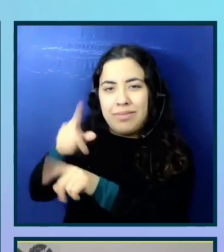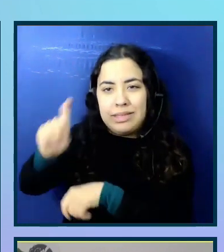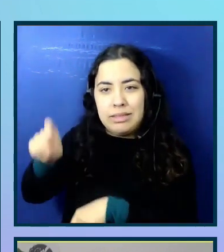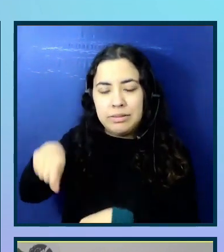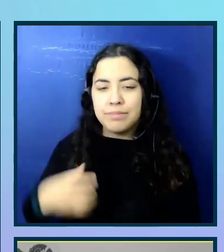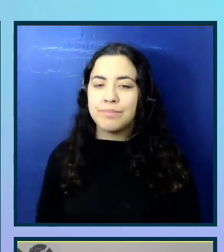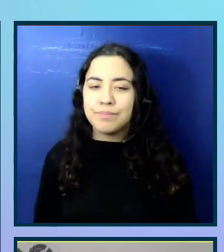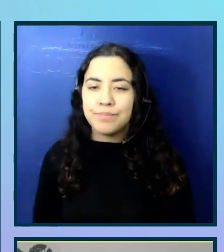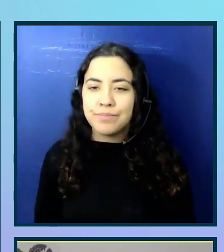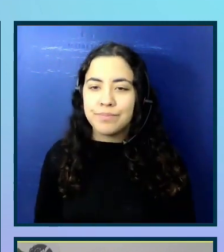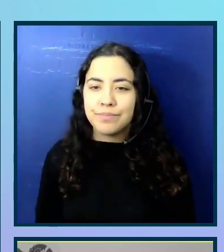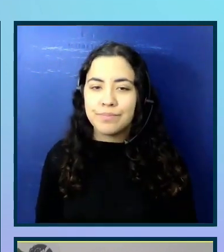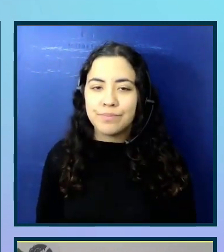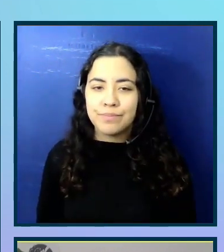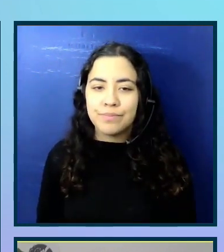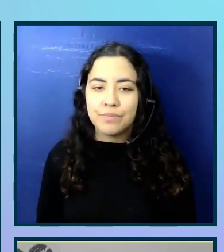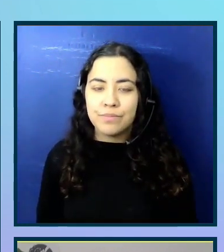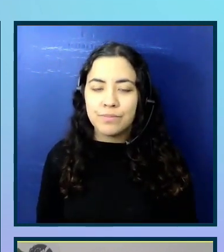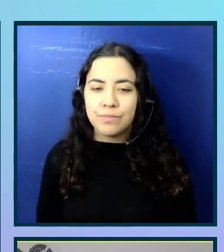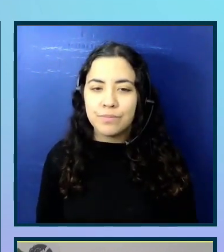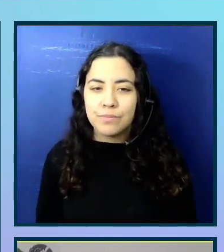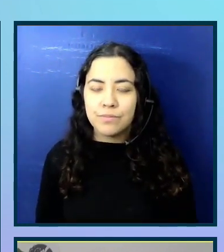So quick, sad note,